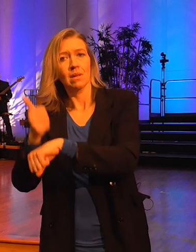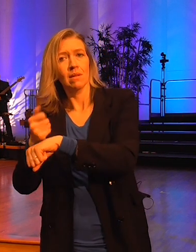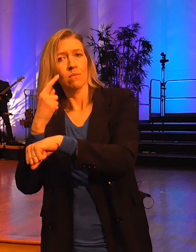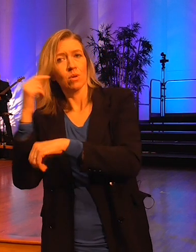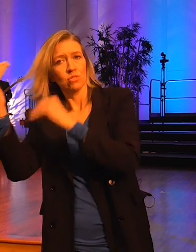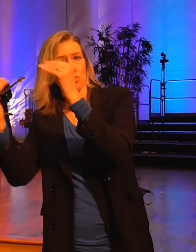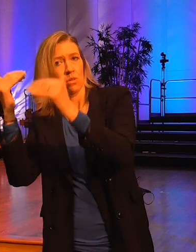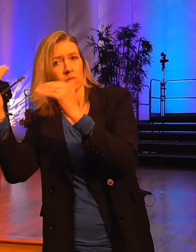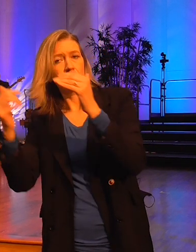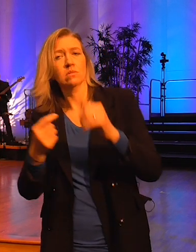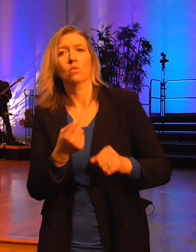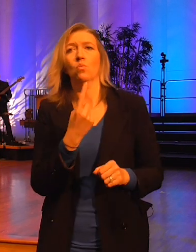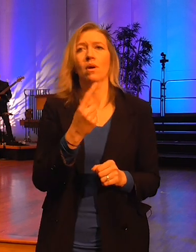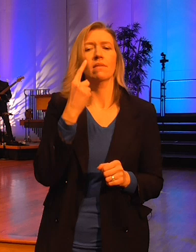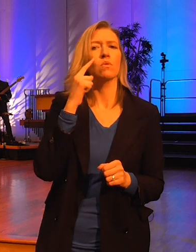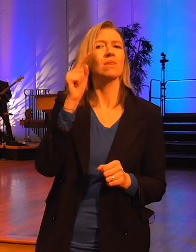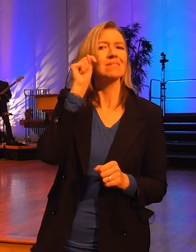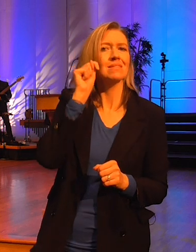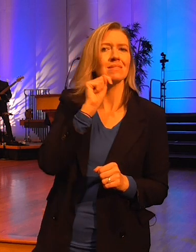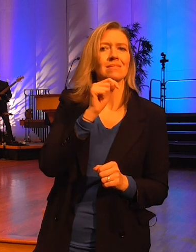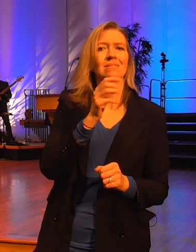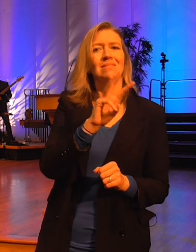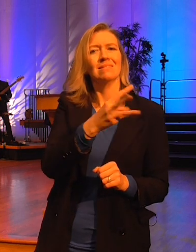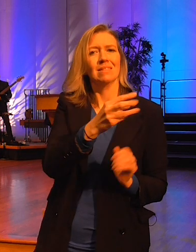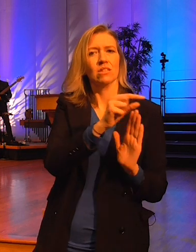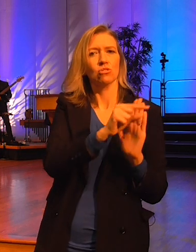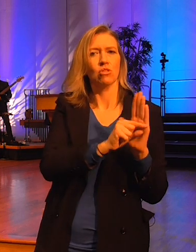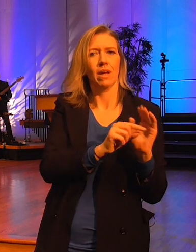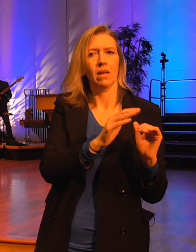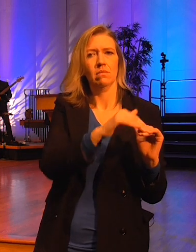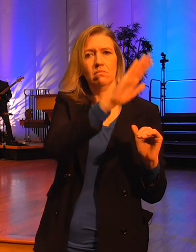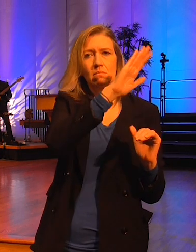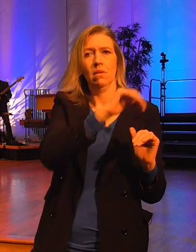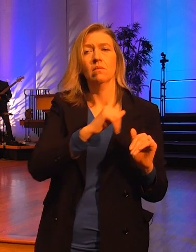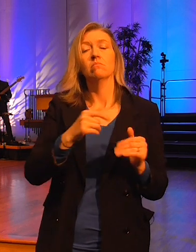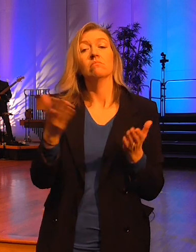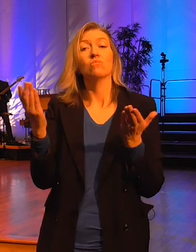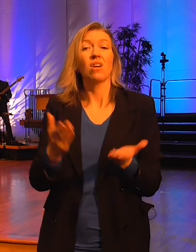up and uh We've brought in some really special people for that if you have youngsters we have